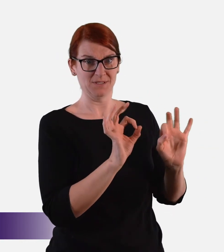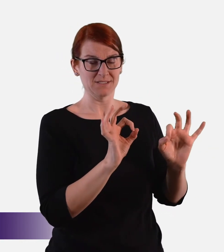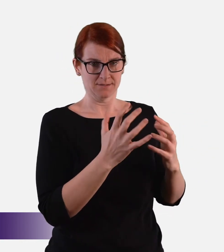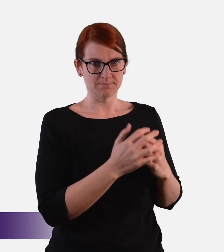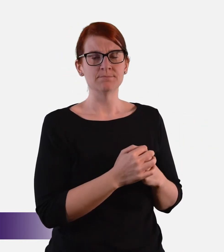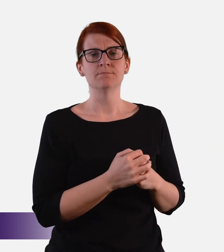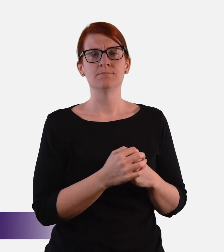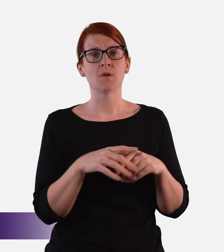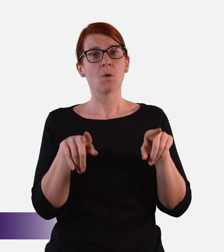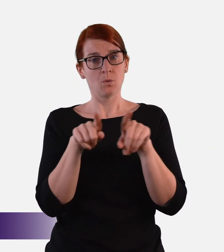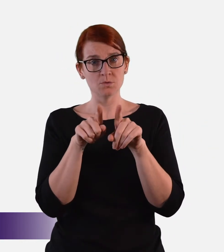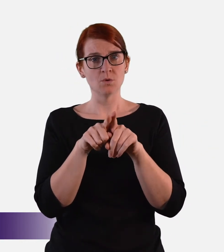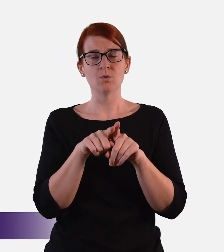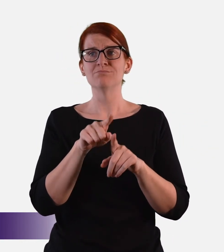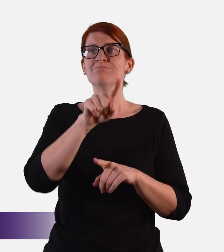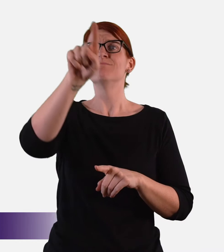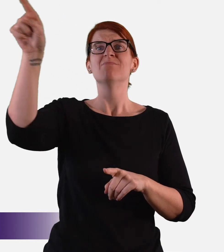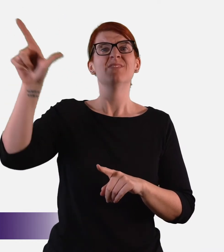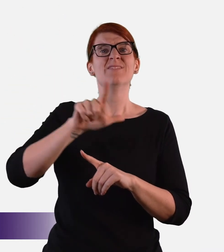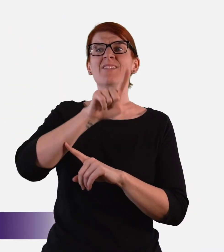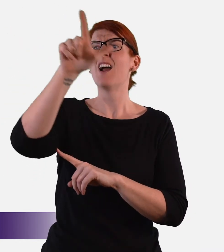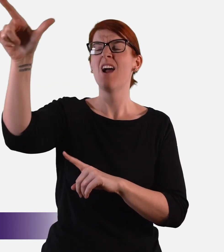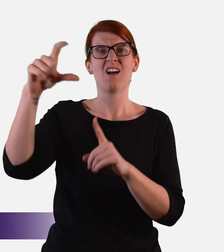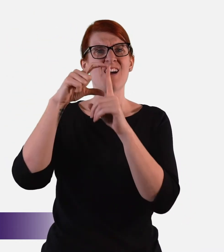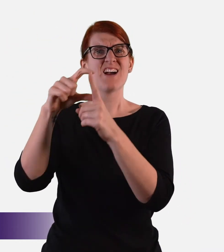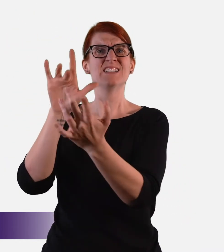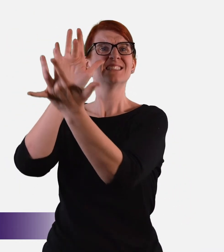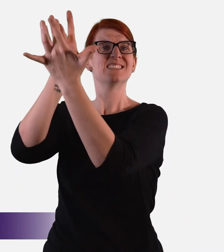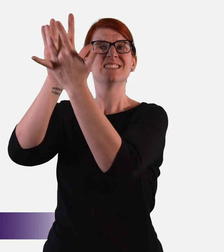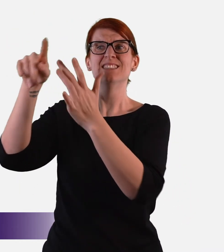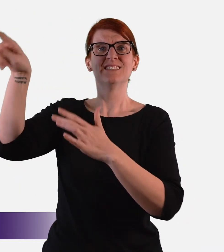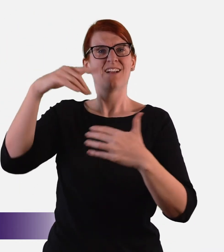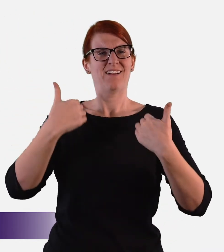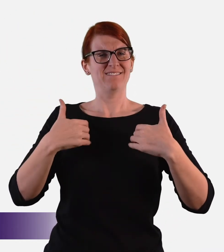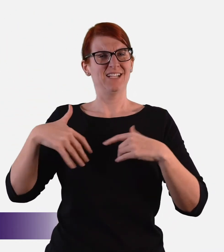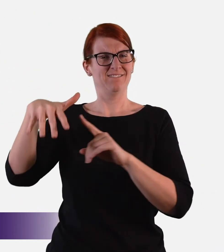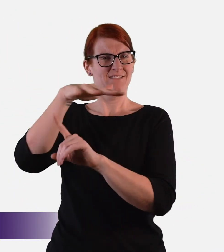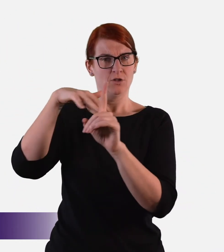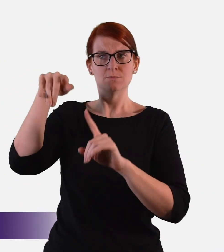and hard to reach living environments to ensure that all people with disabilities,